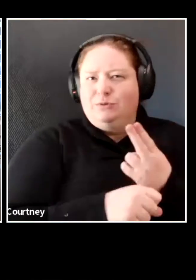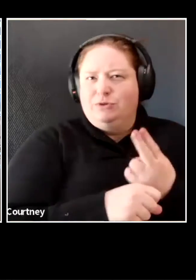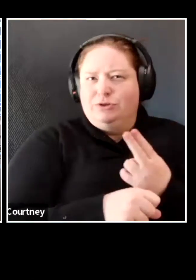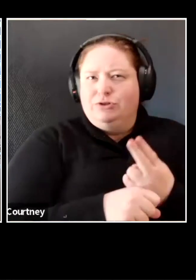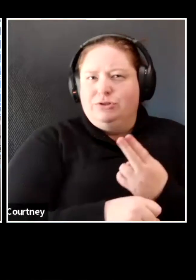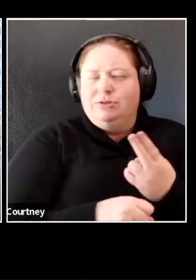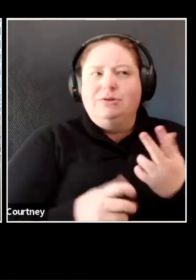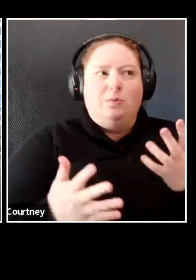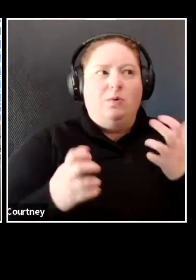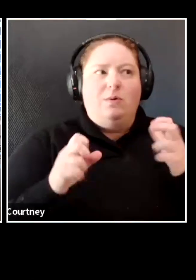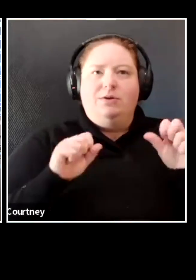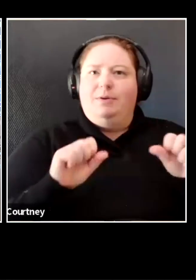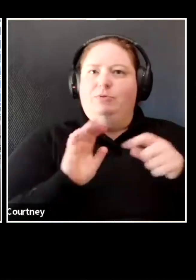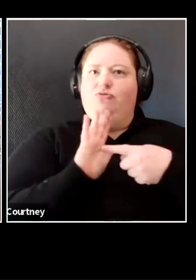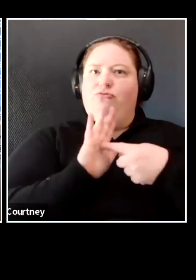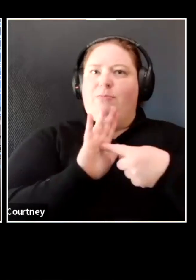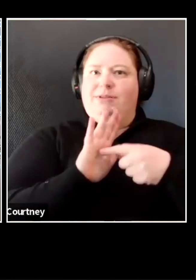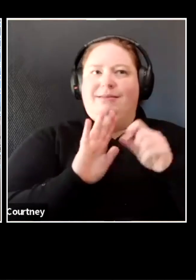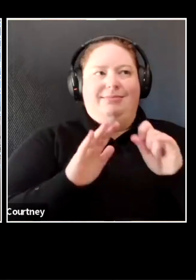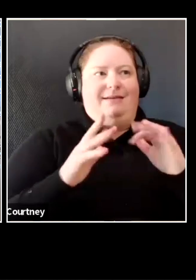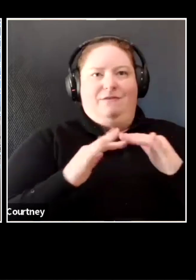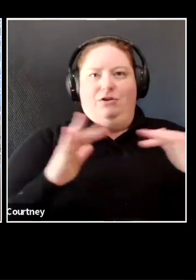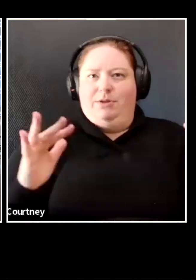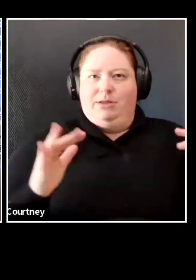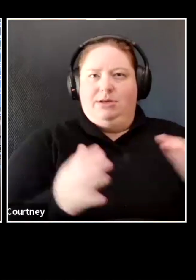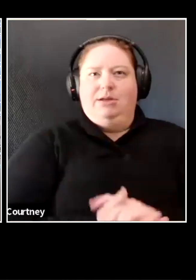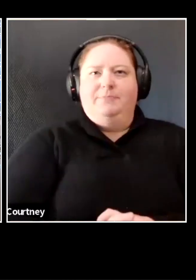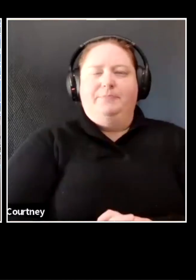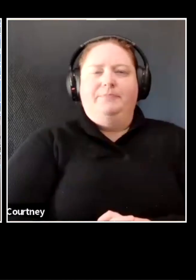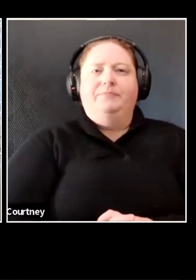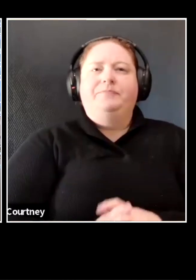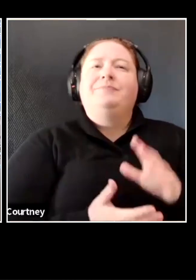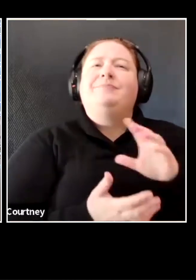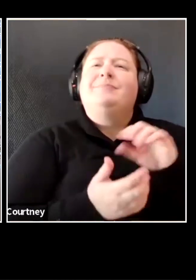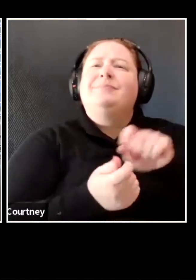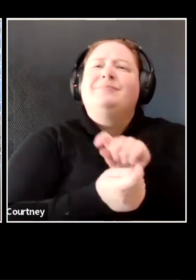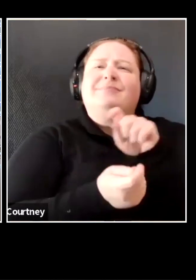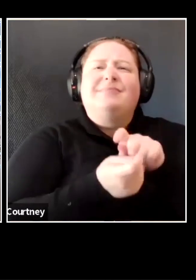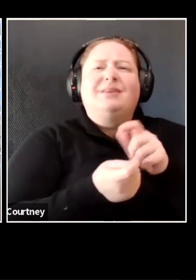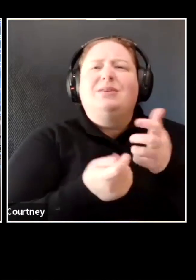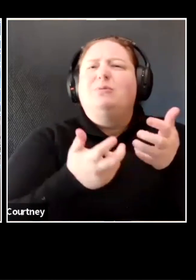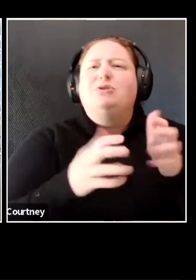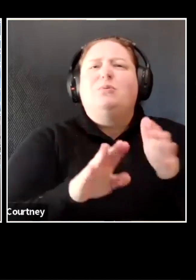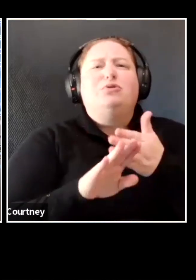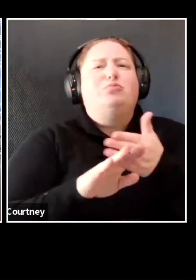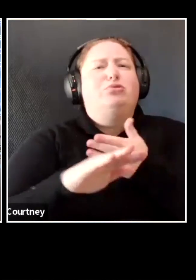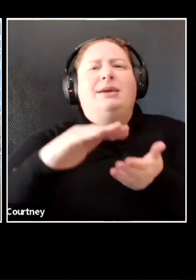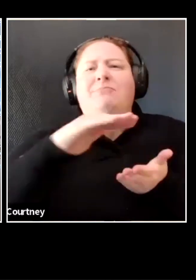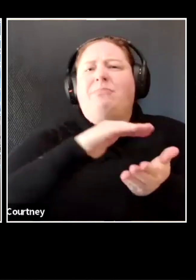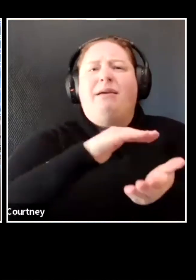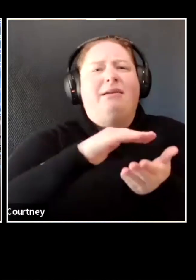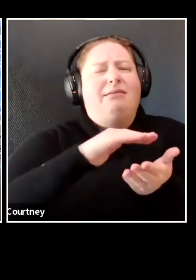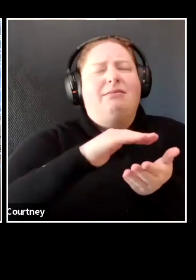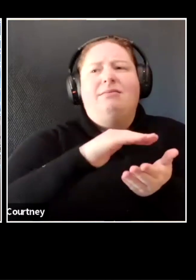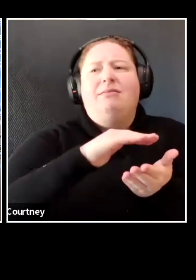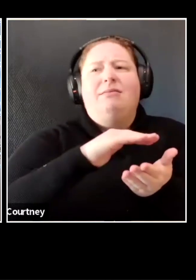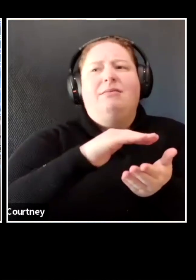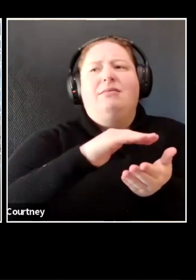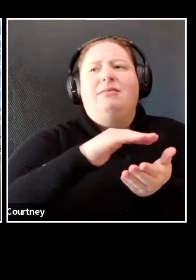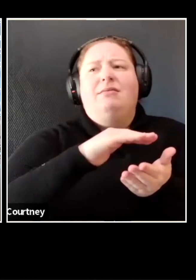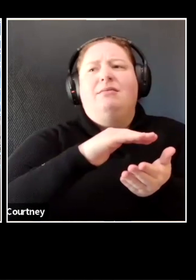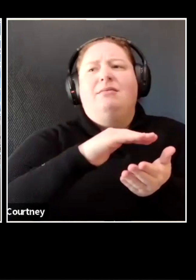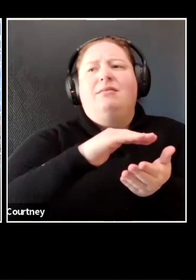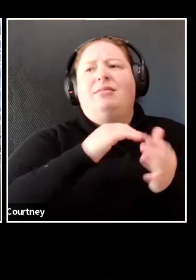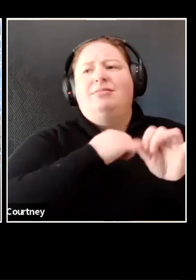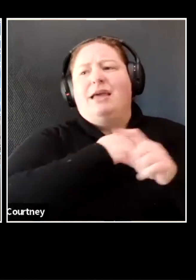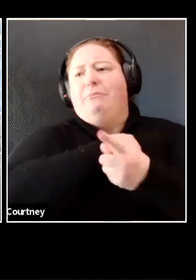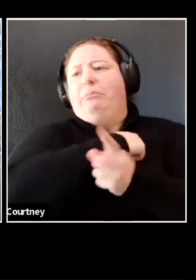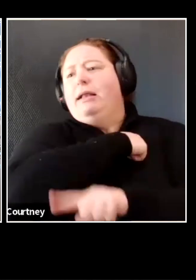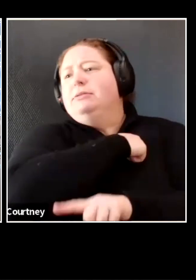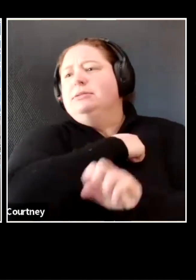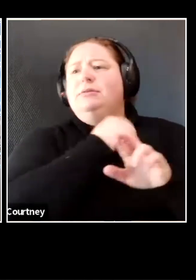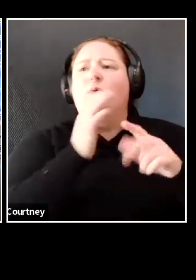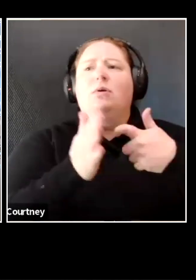to represent that and in particular we don't want to pre-bake the um that penalty or cost because